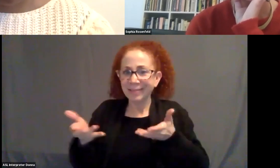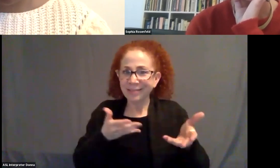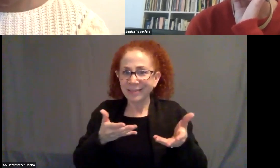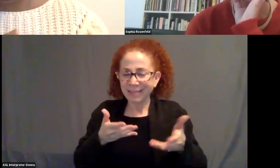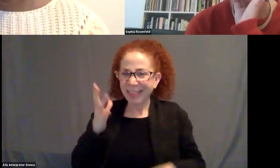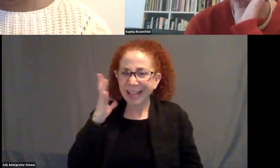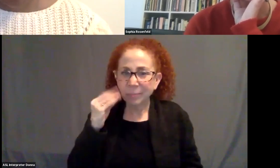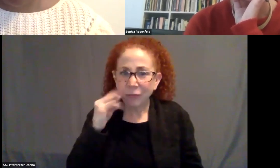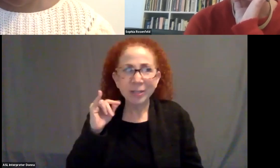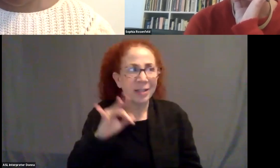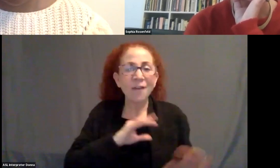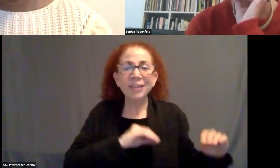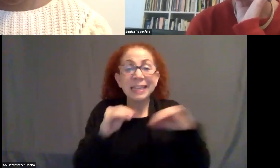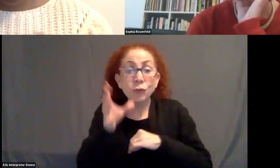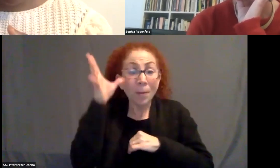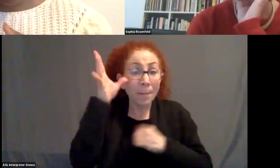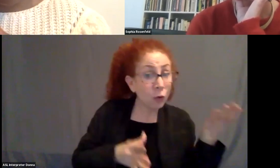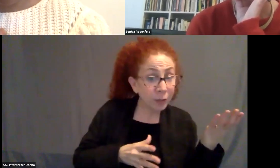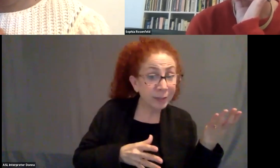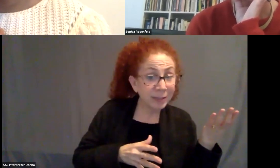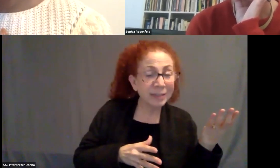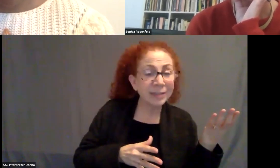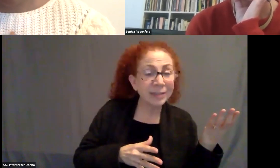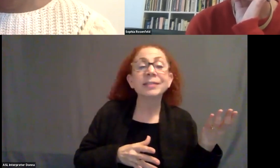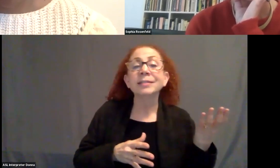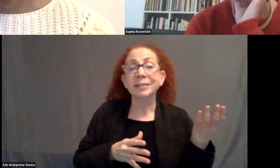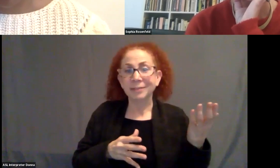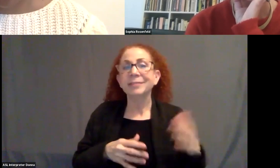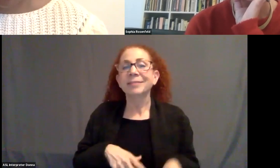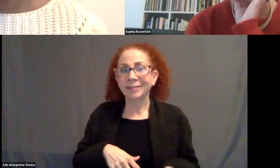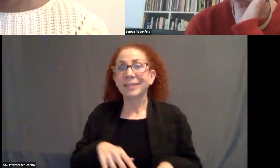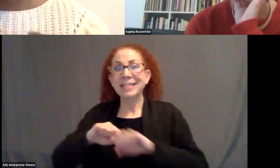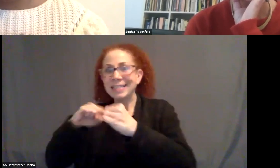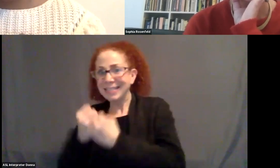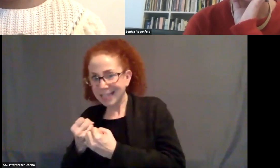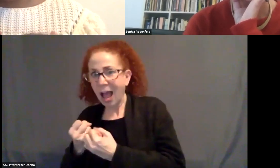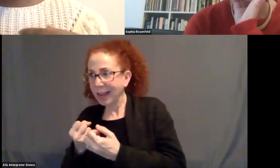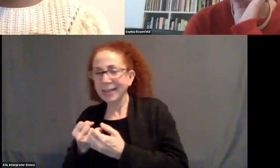of the immigrant parent in their interactions with the society,